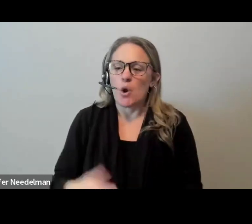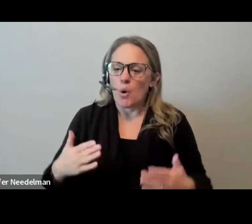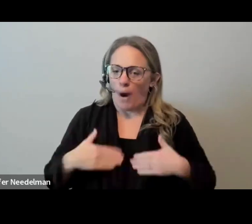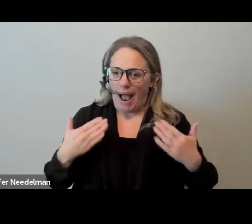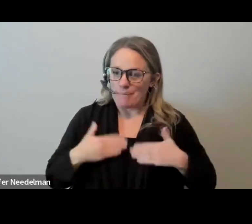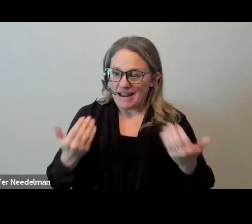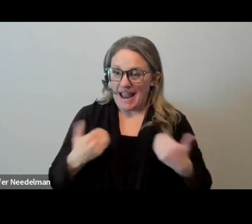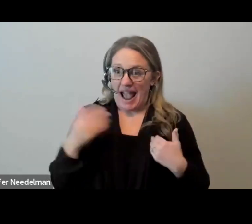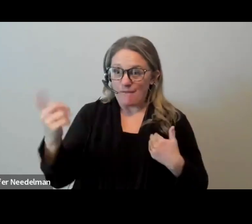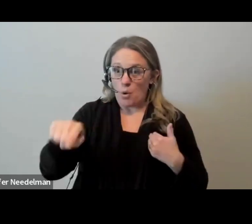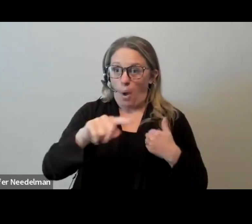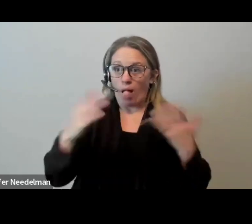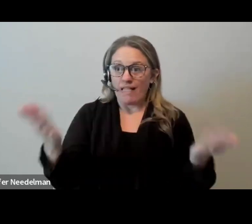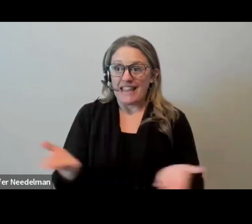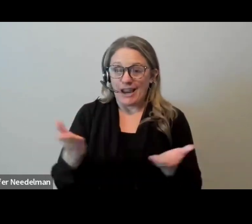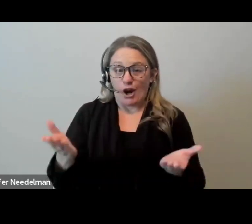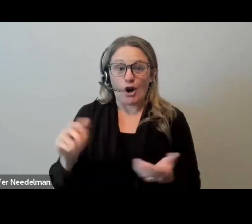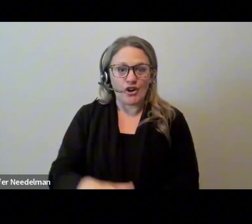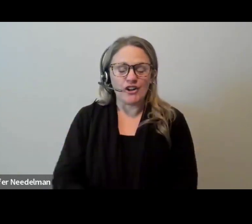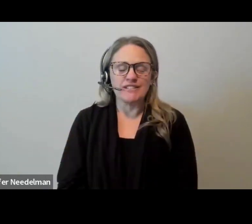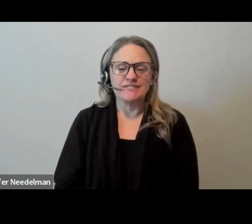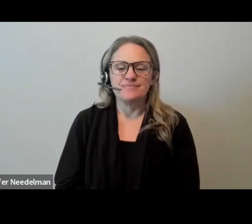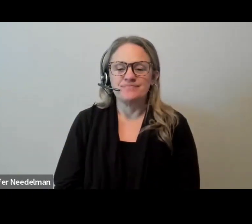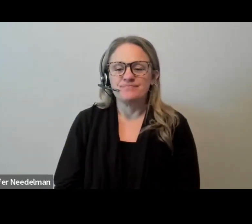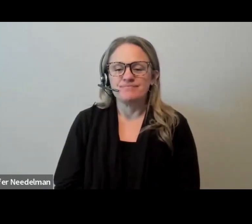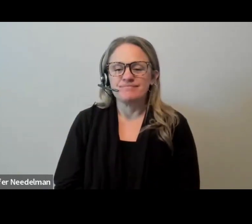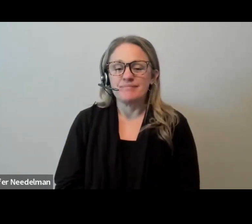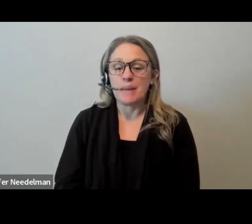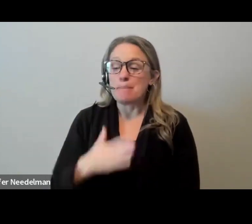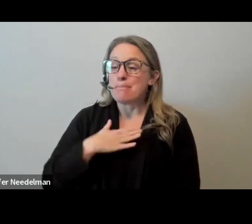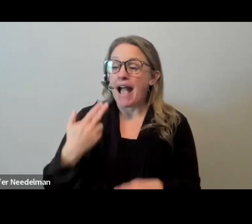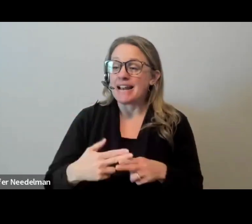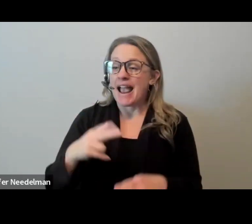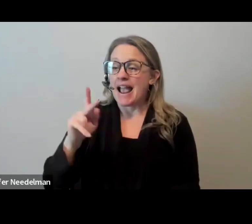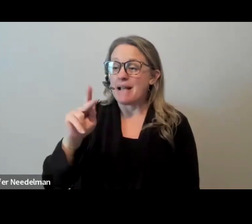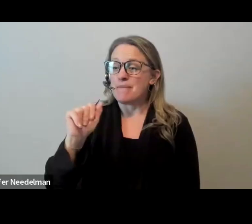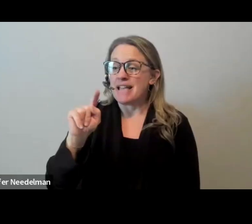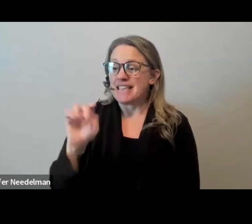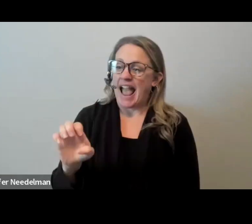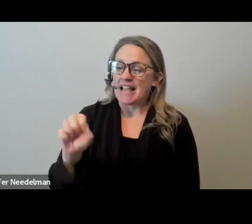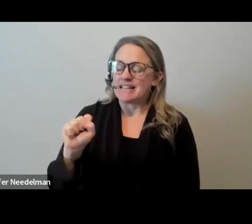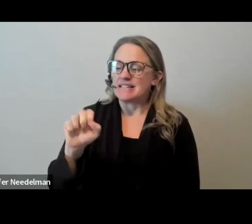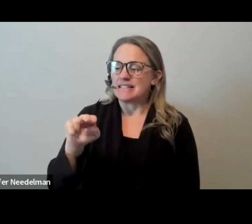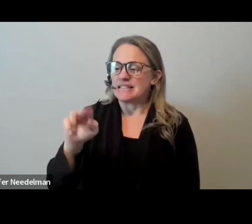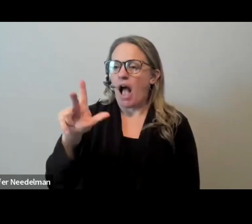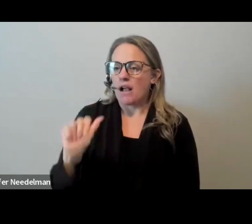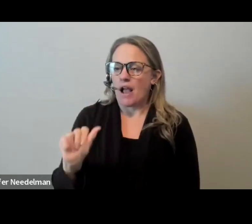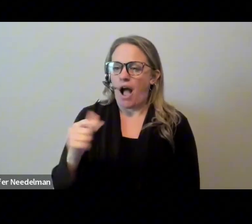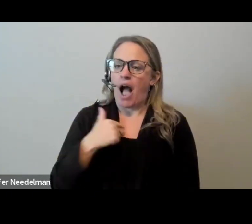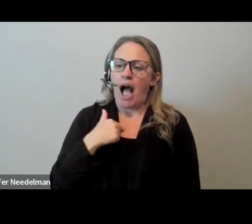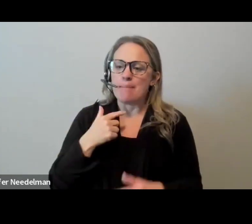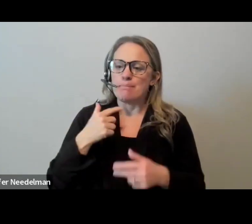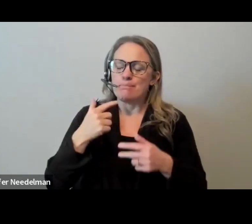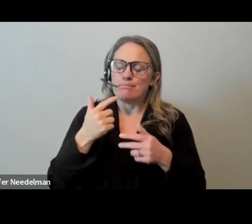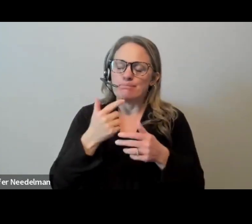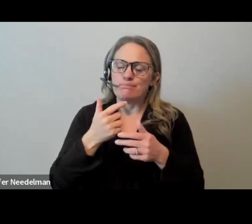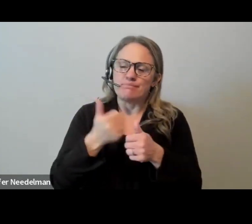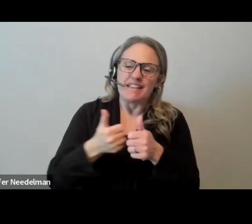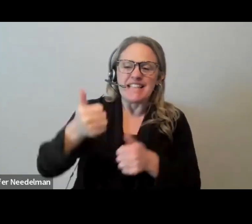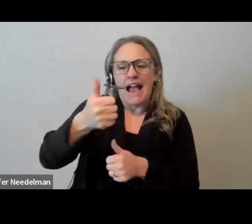from wherever you are. Again, my name is Kate Sonka and I'm the executive director here at Teach Access,